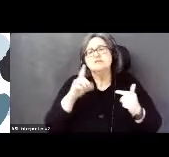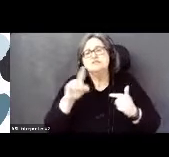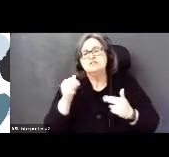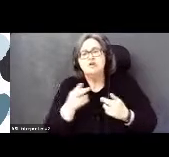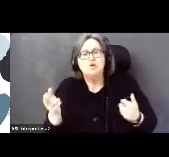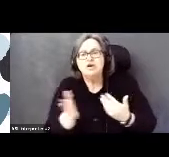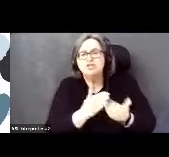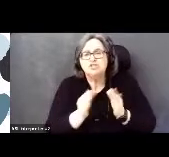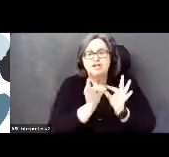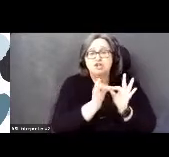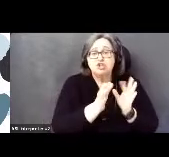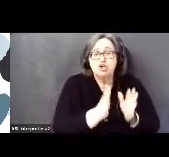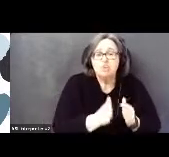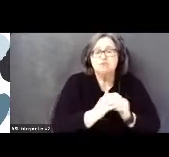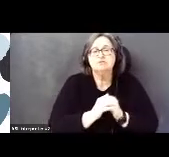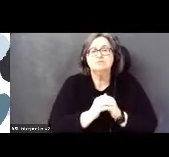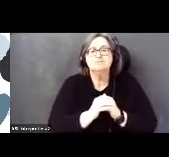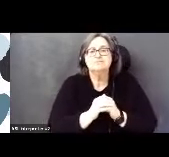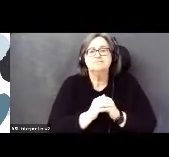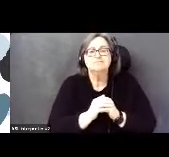it is interpreters or it is calling